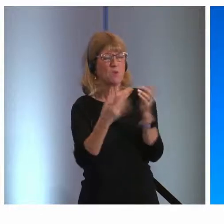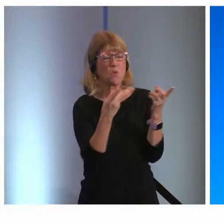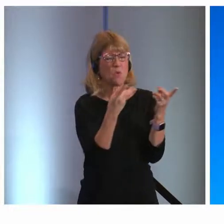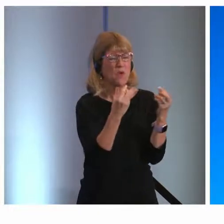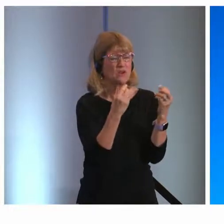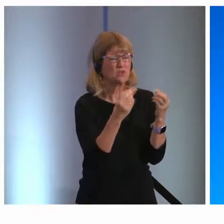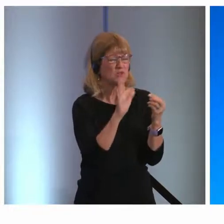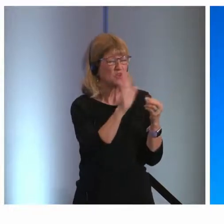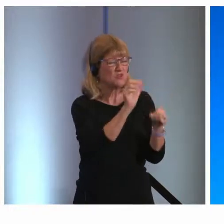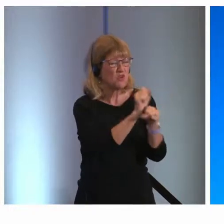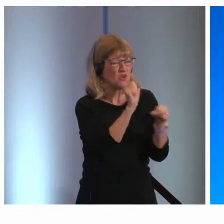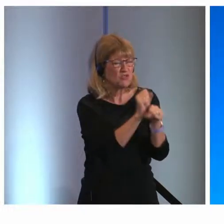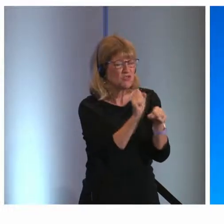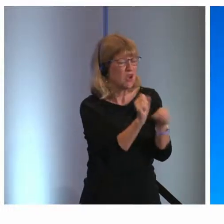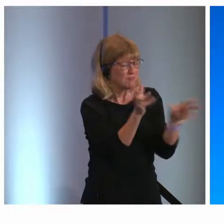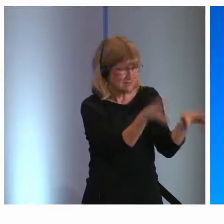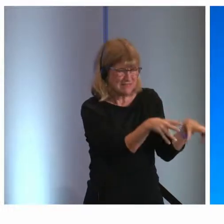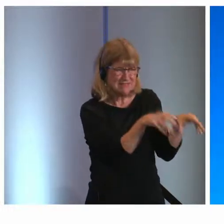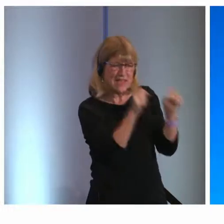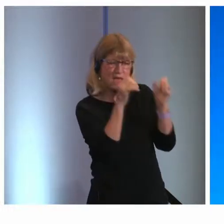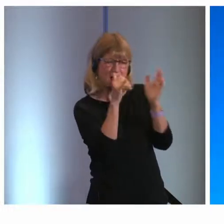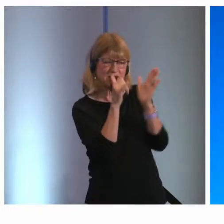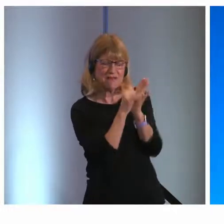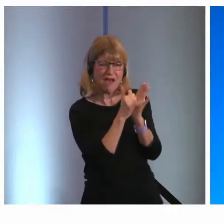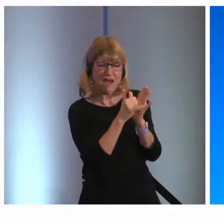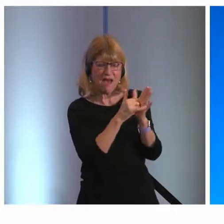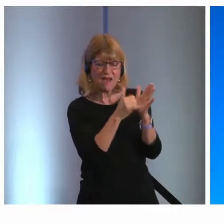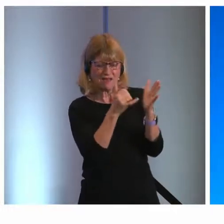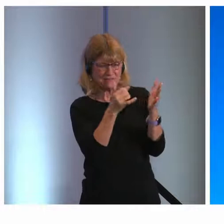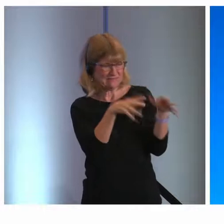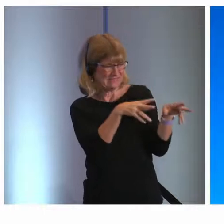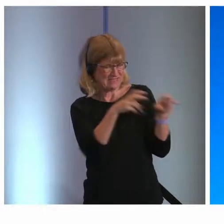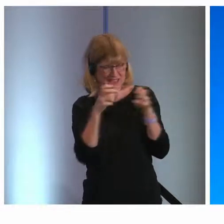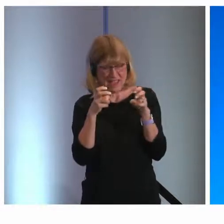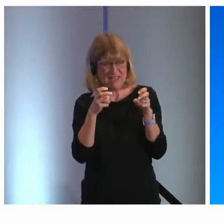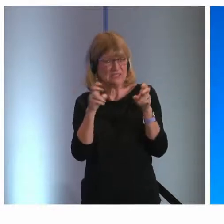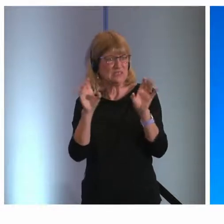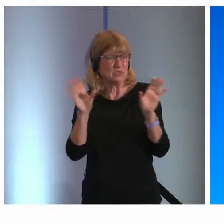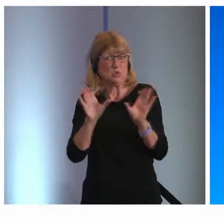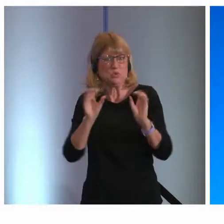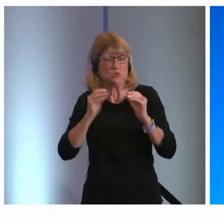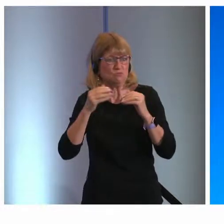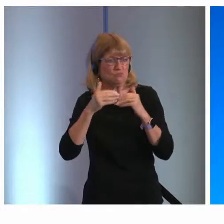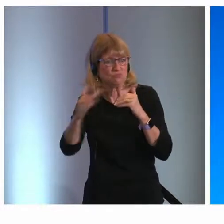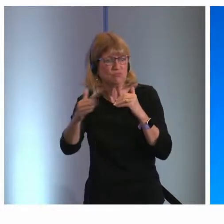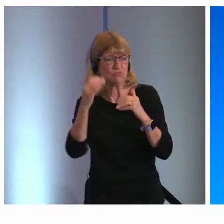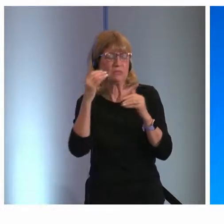Tari Hartman Squire: So that, in effect from going to the video and opening doors, to marketing and advertising so